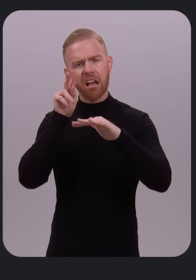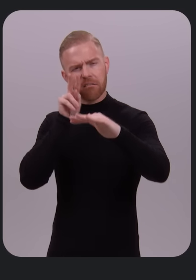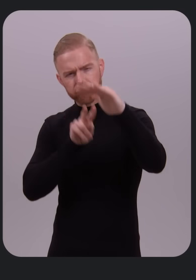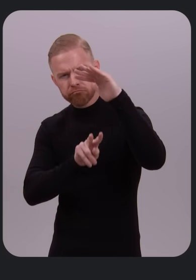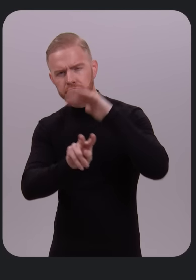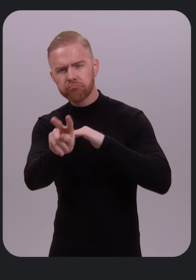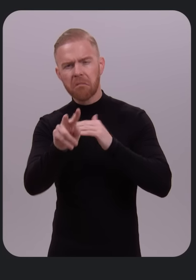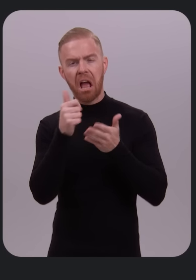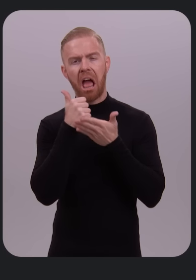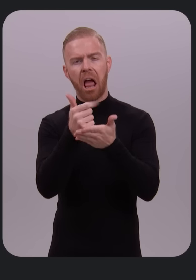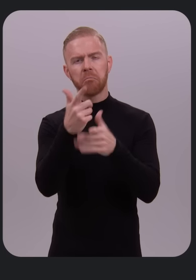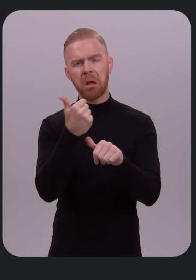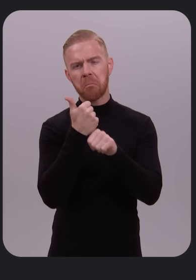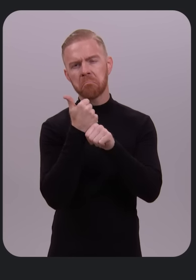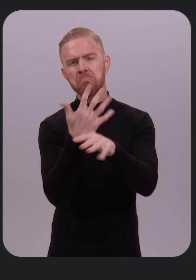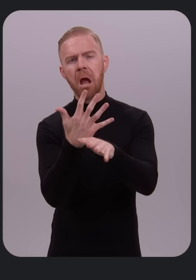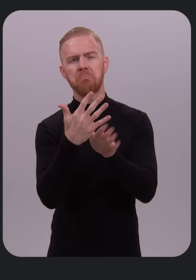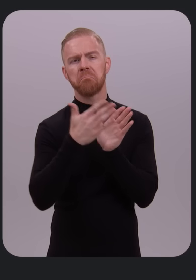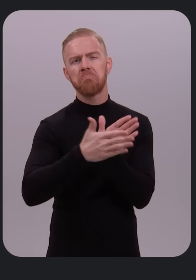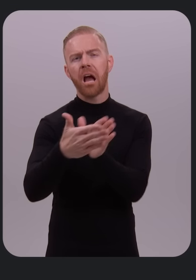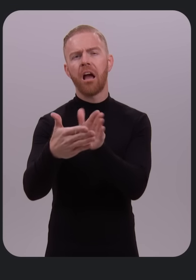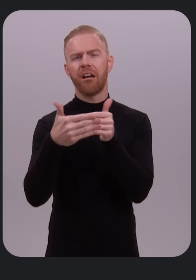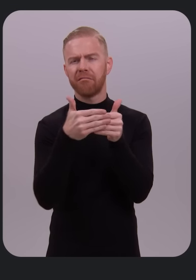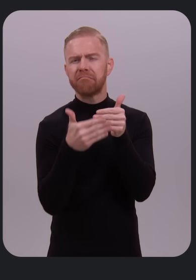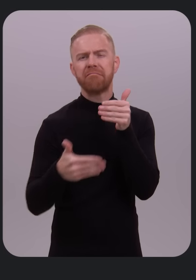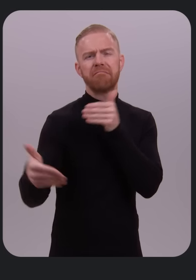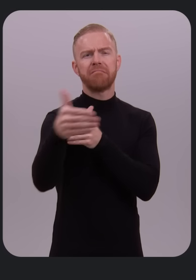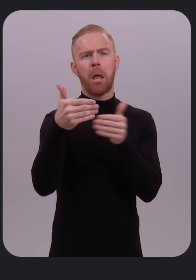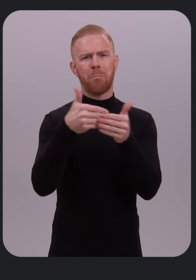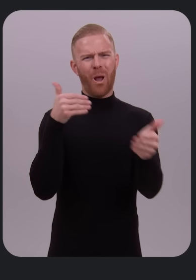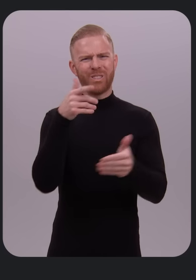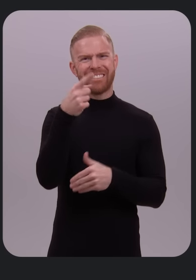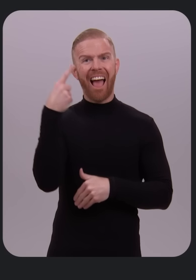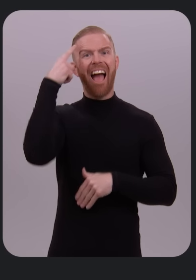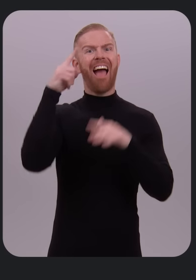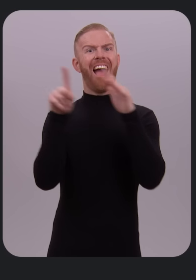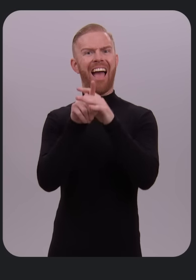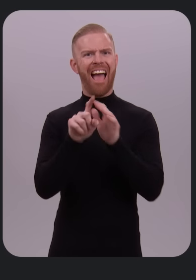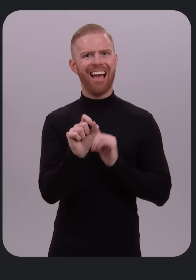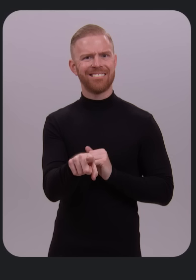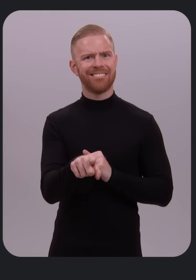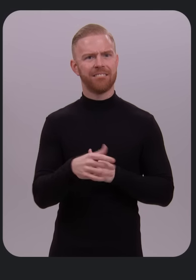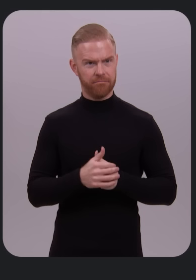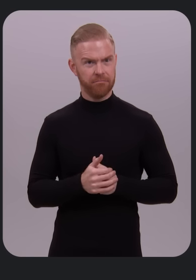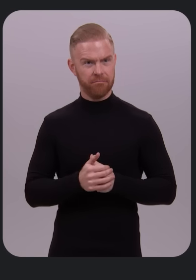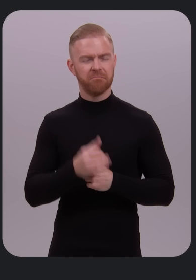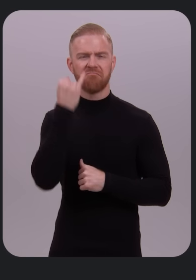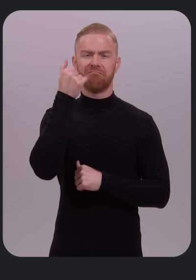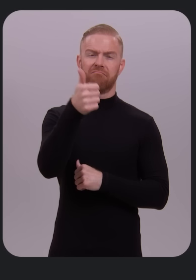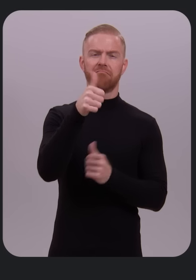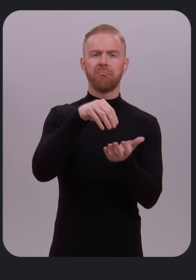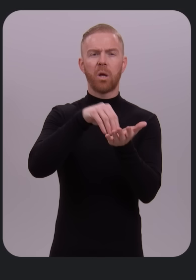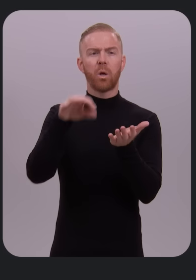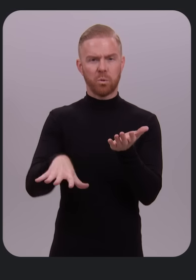and help you prepare even before you ask? Imagine you're a student. You've got a big physics exam looming.